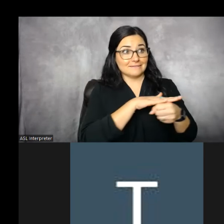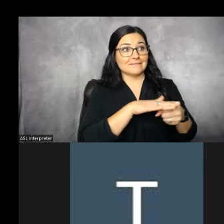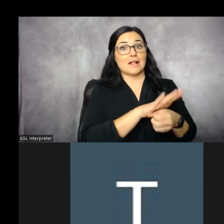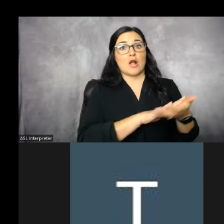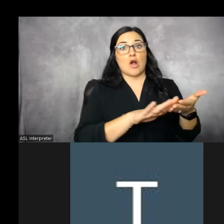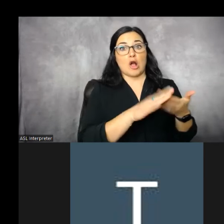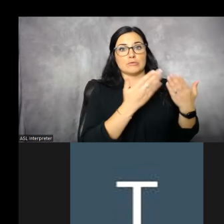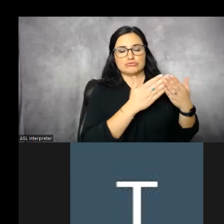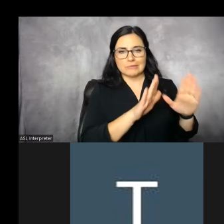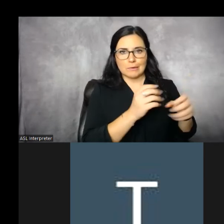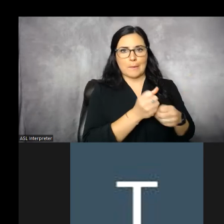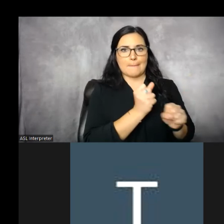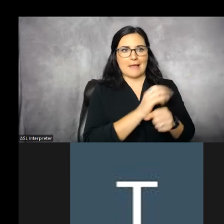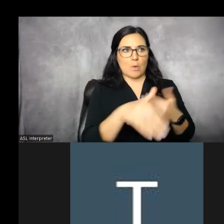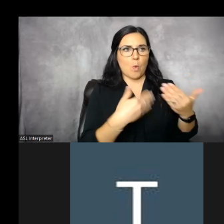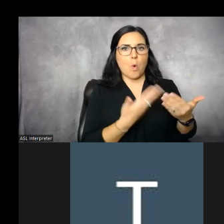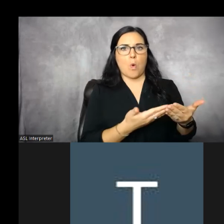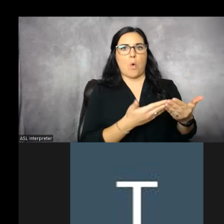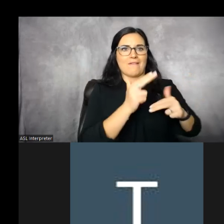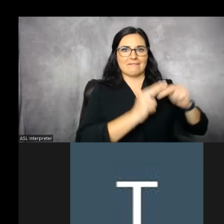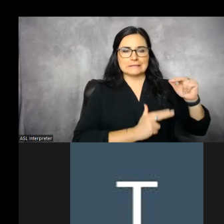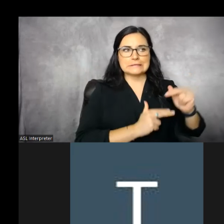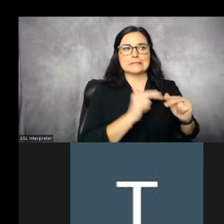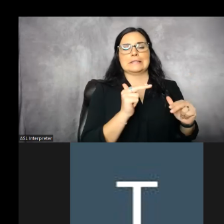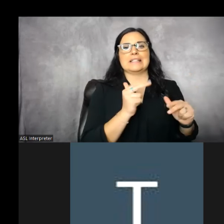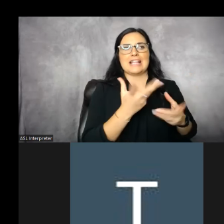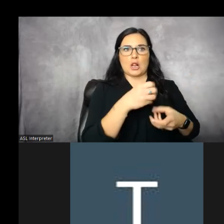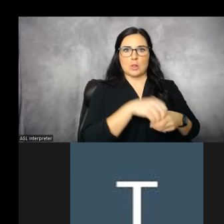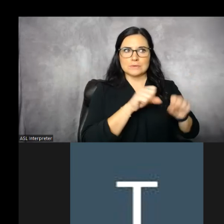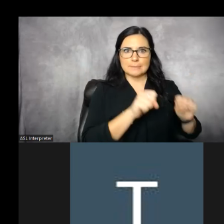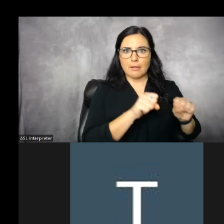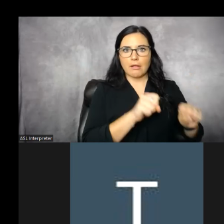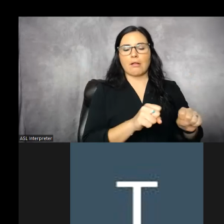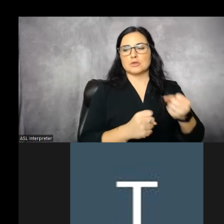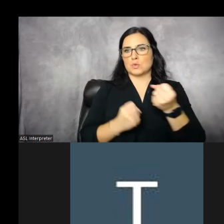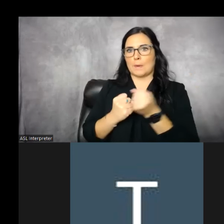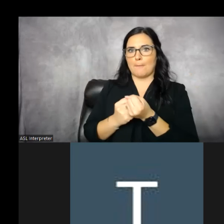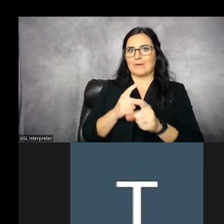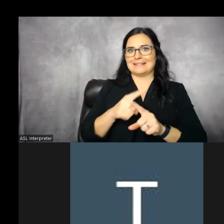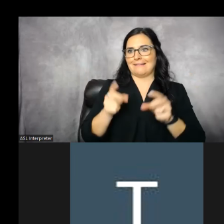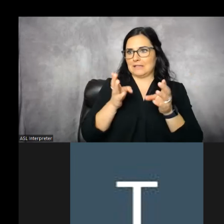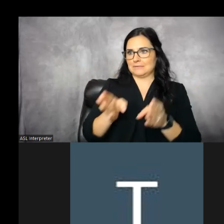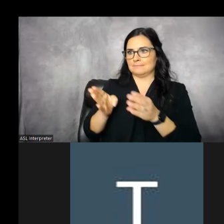about making your facilities more inclusive and more supportive of the different assisted technologies,